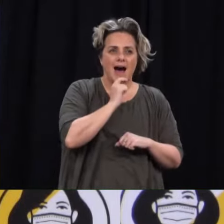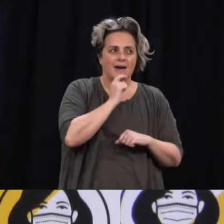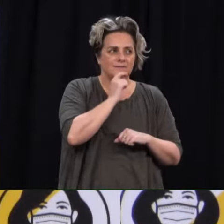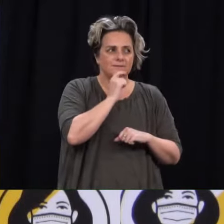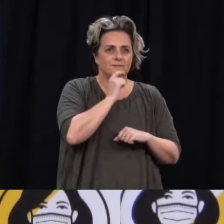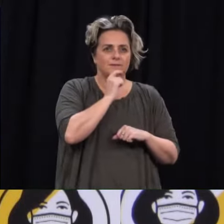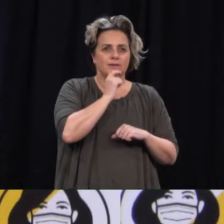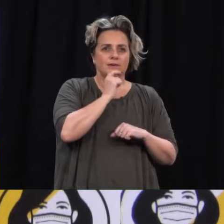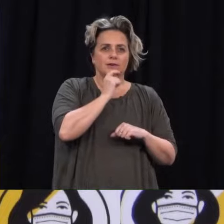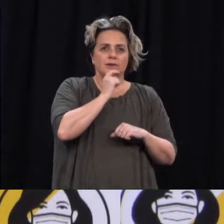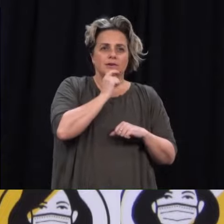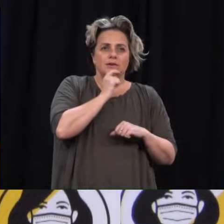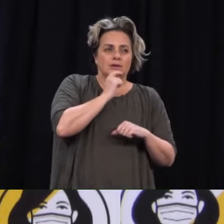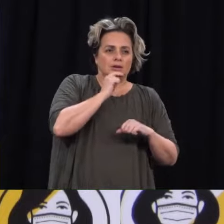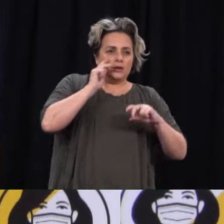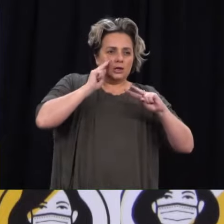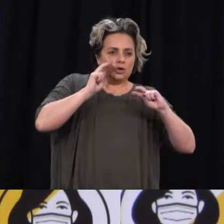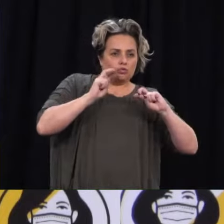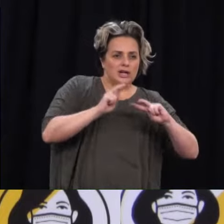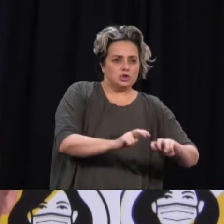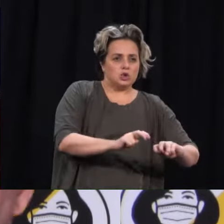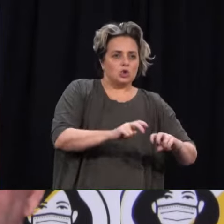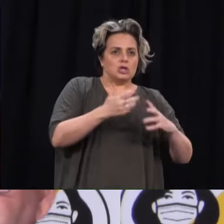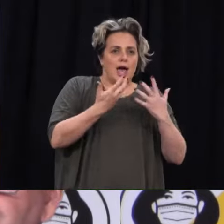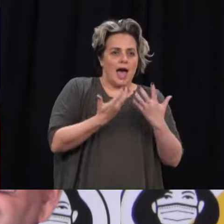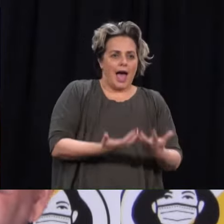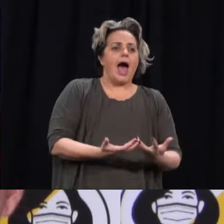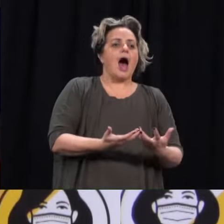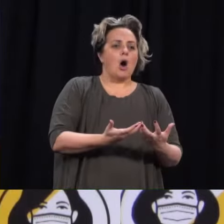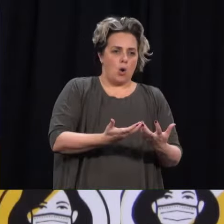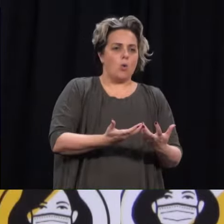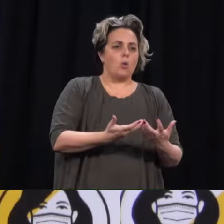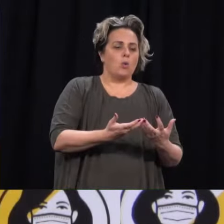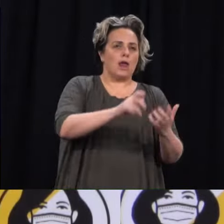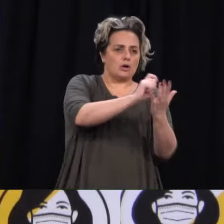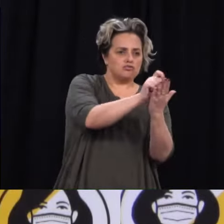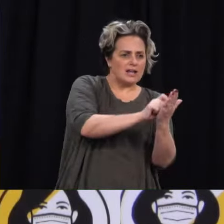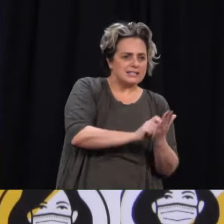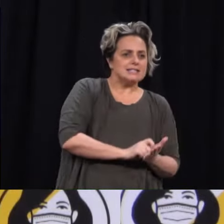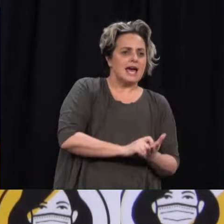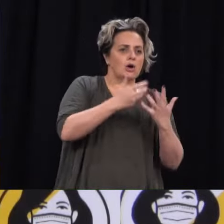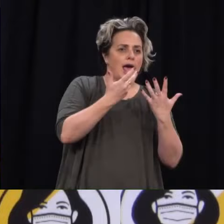windows open for parcels an things, my question remains, if